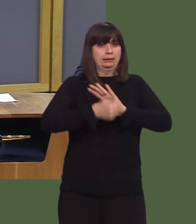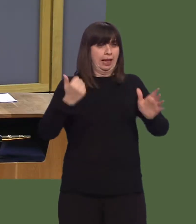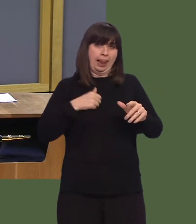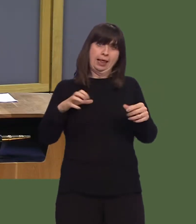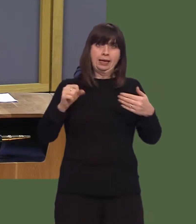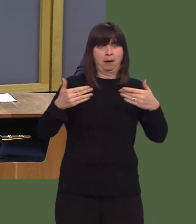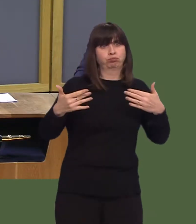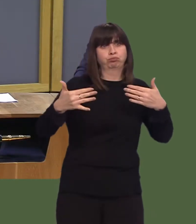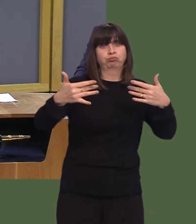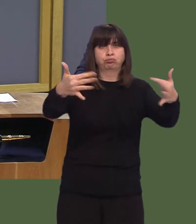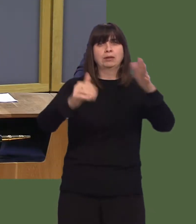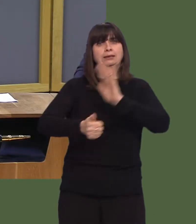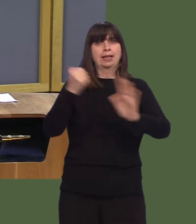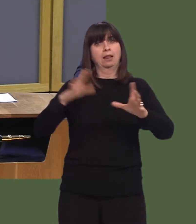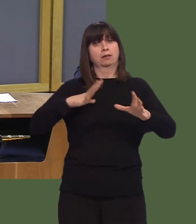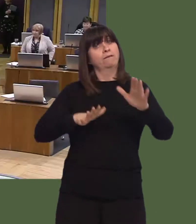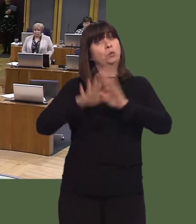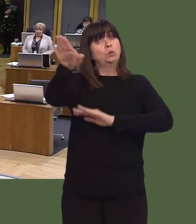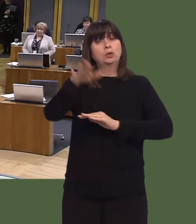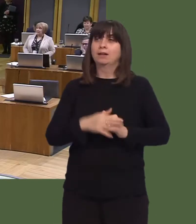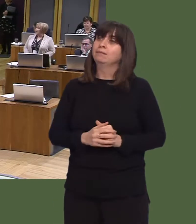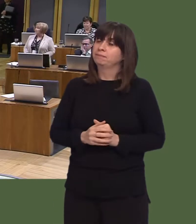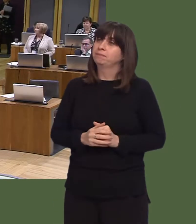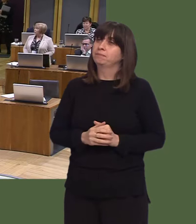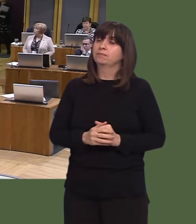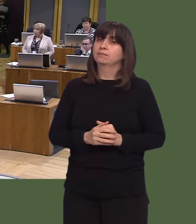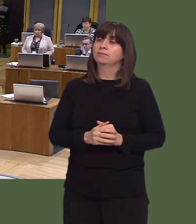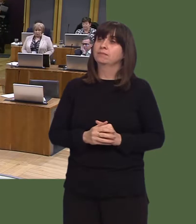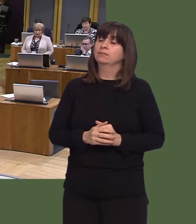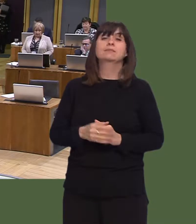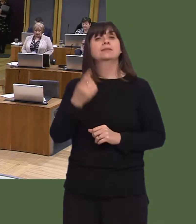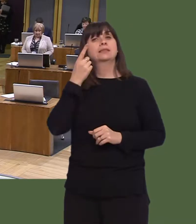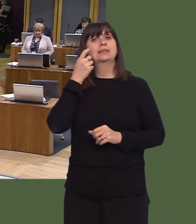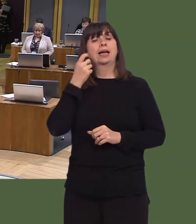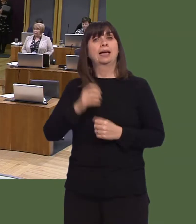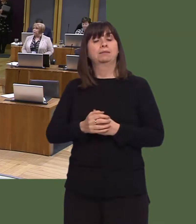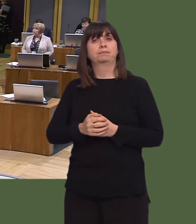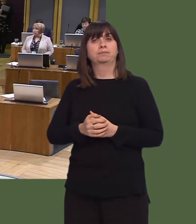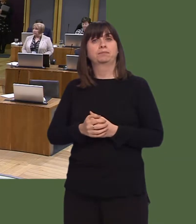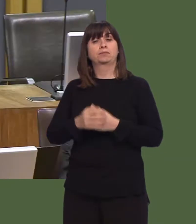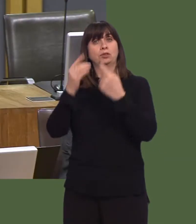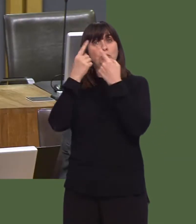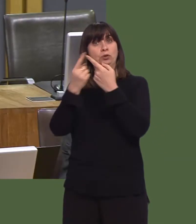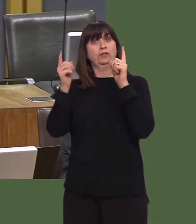Suzy Davies AM: First Minister, yesterday students took part in a University of Wales Trinity